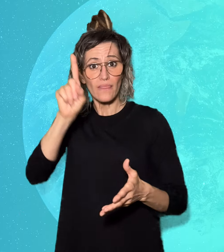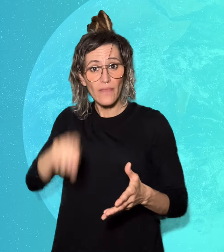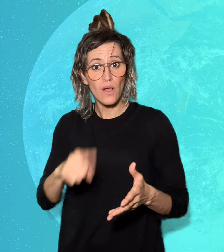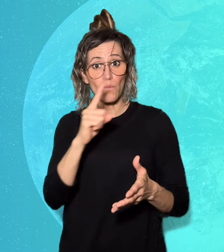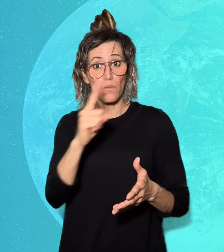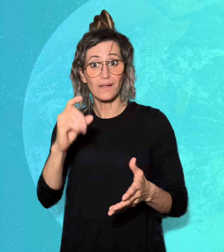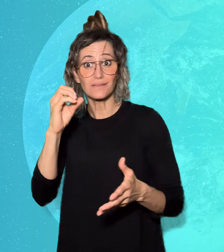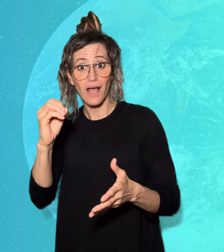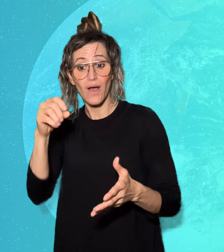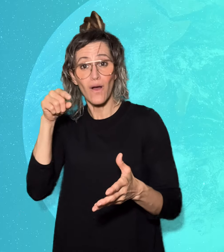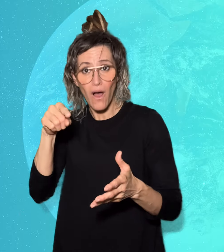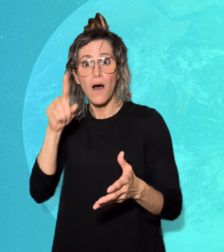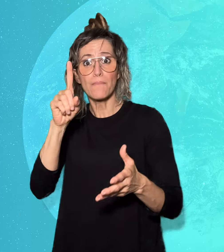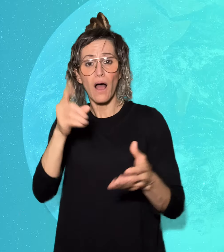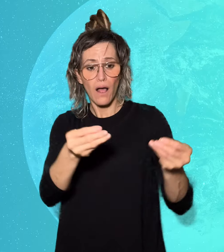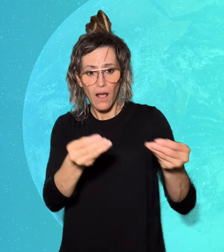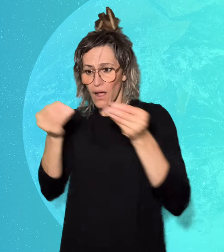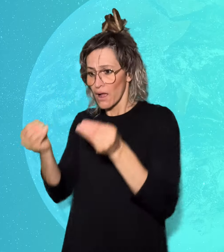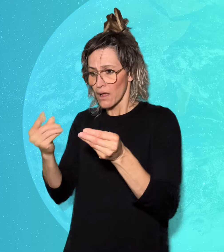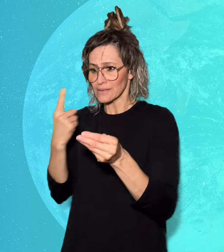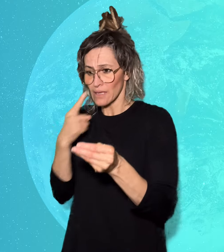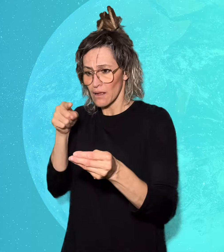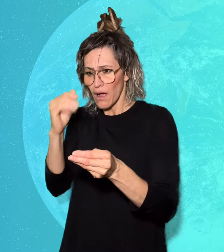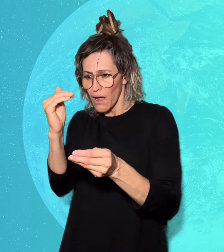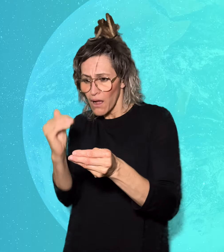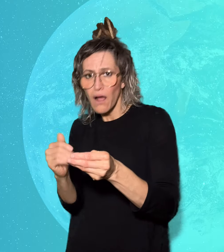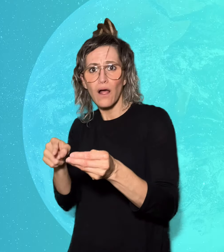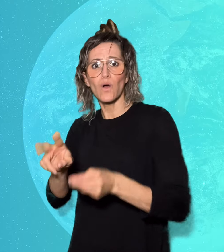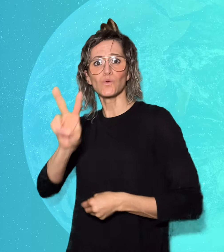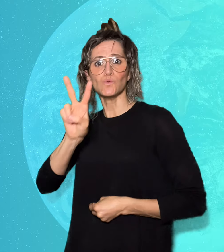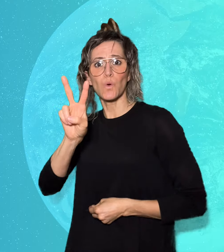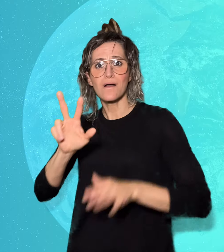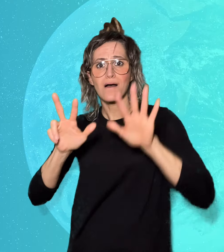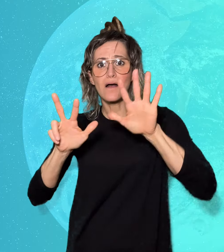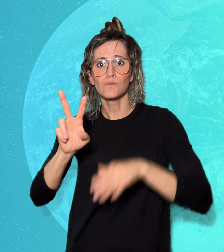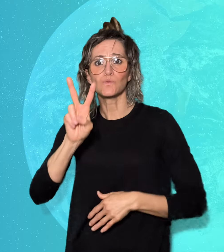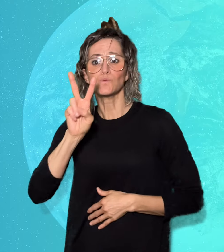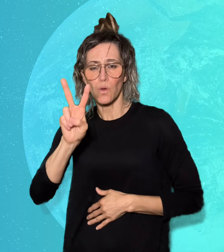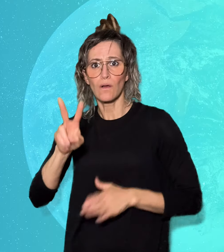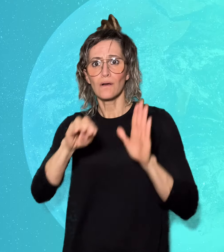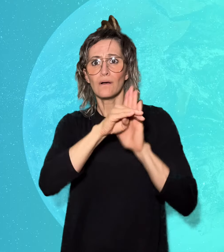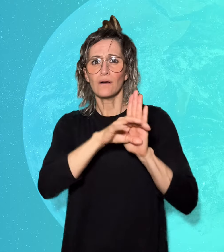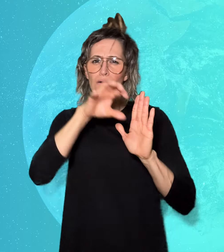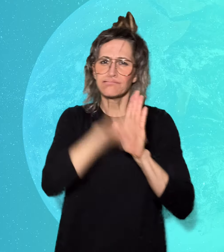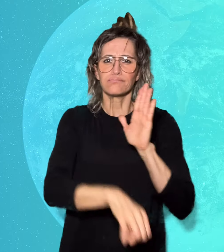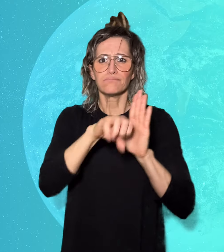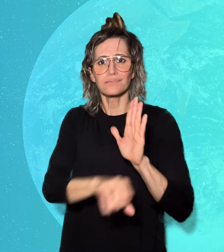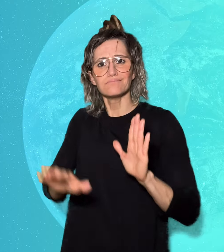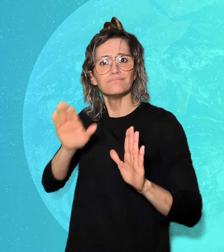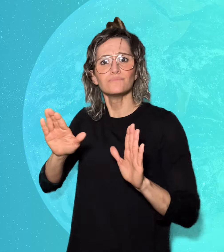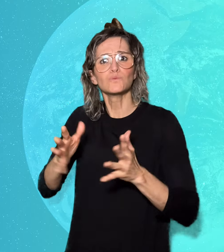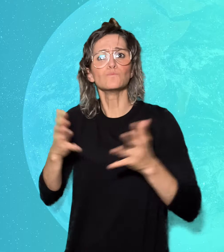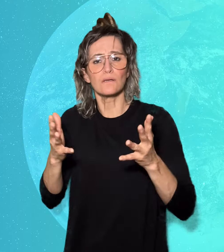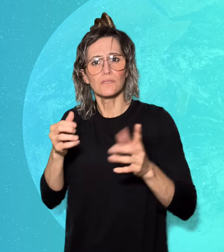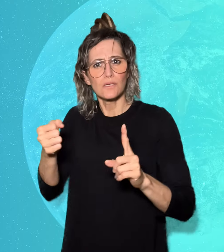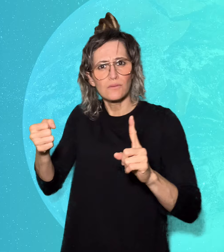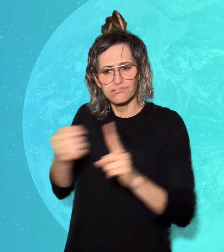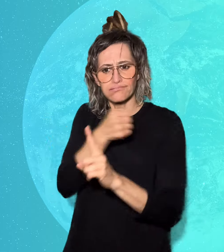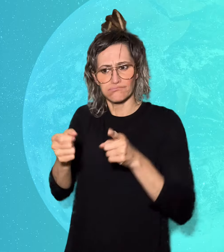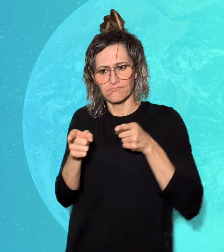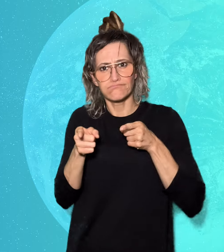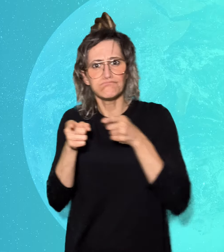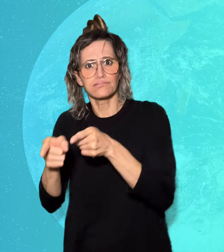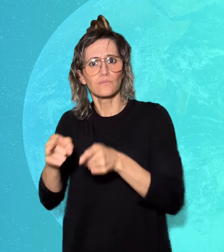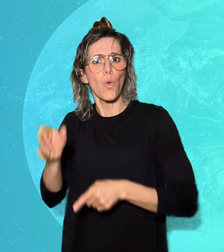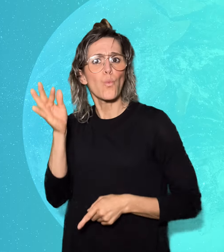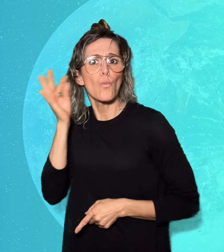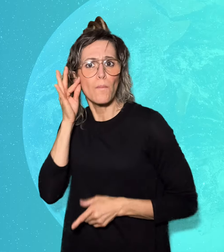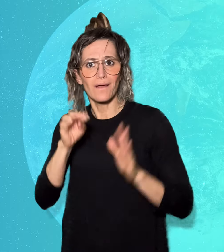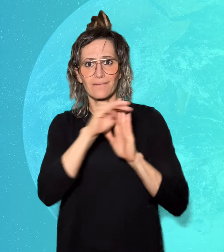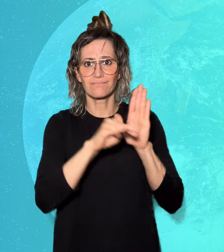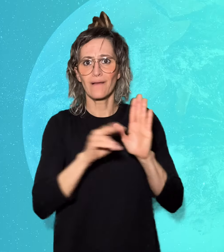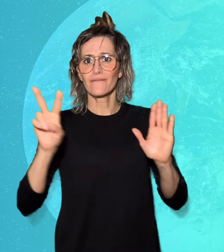Women Act (VAWA). These offenses included serious crimes such as domestic